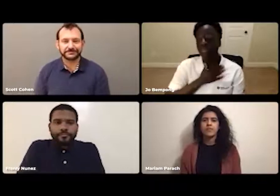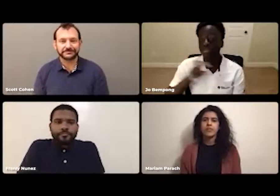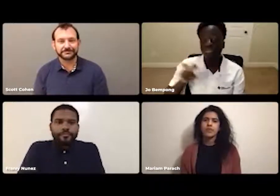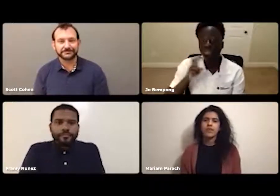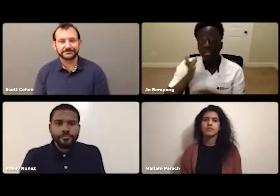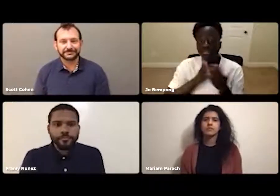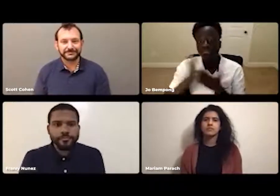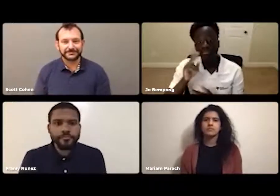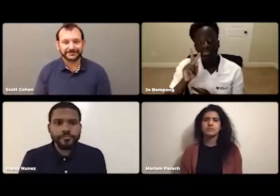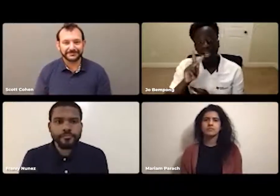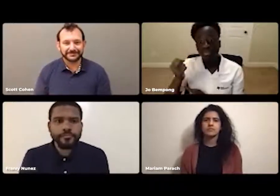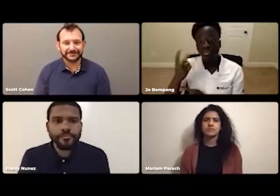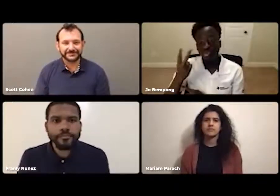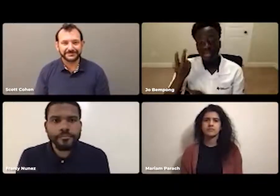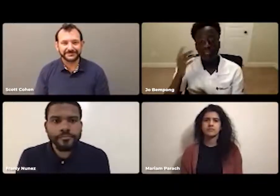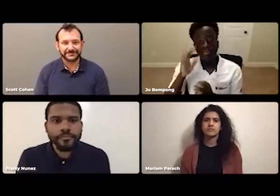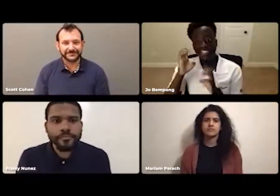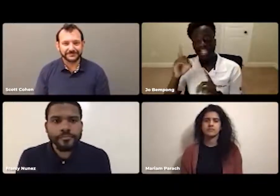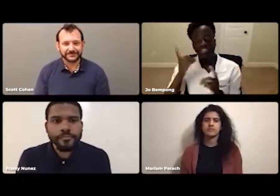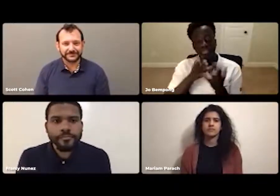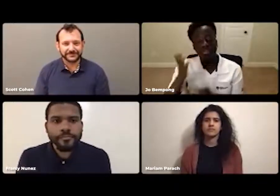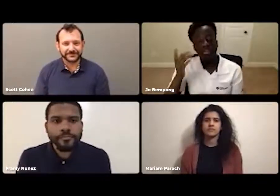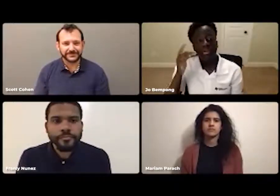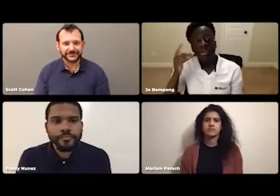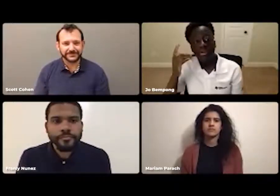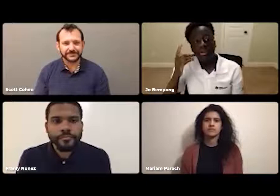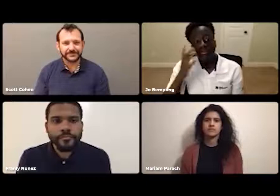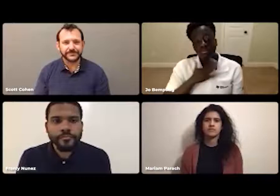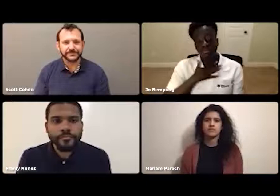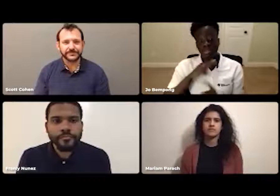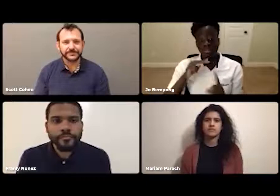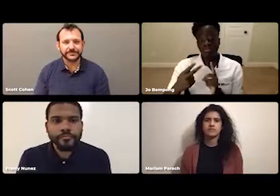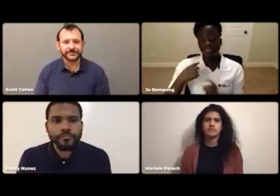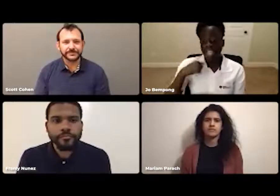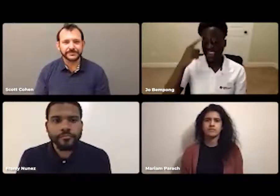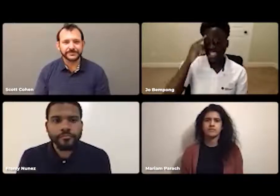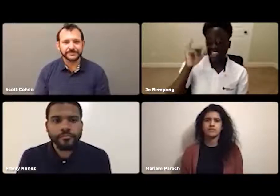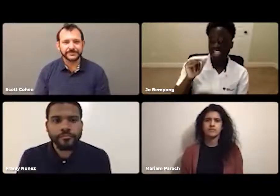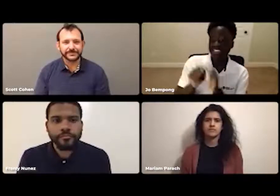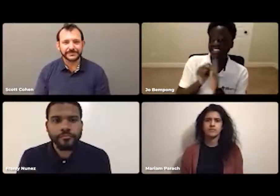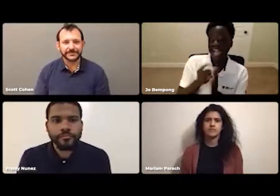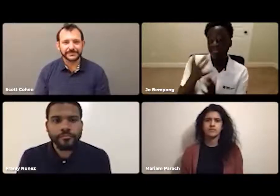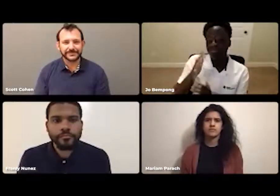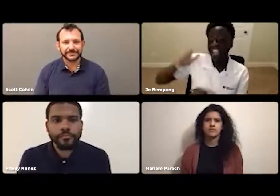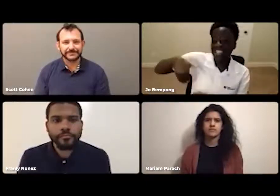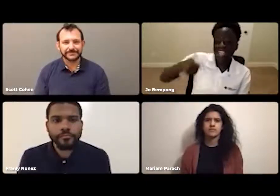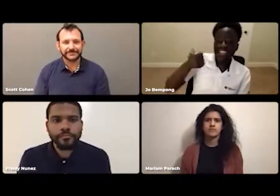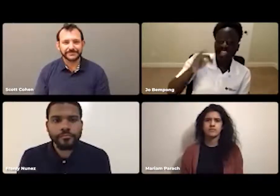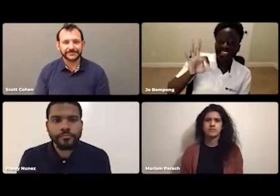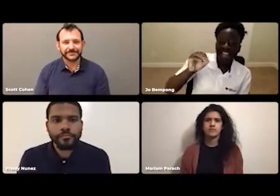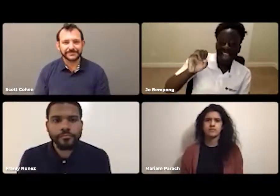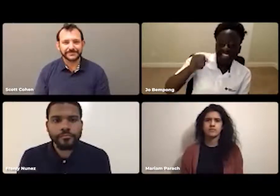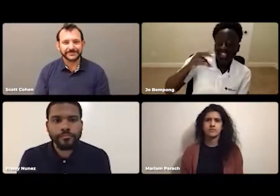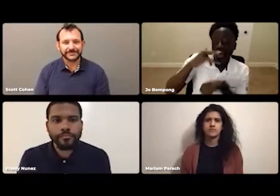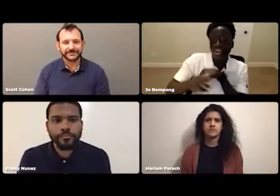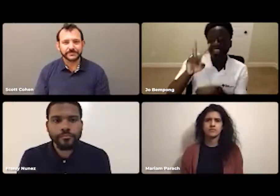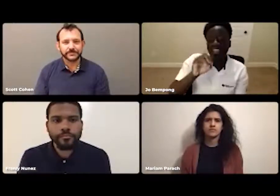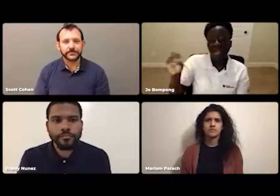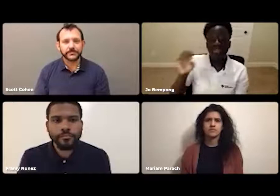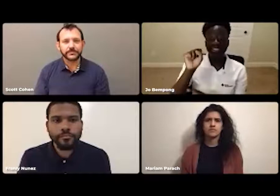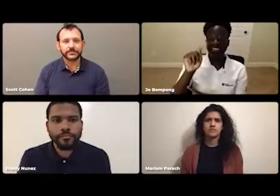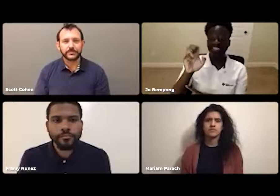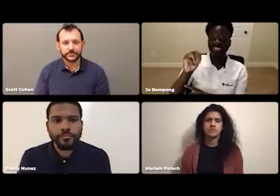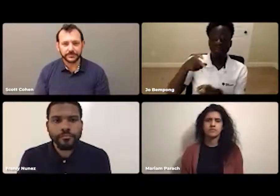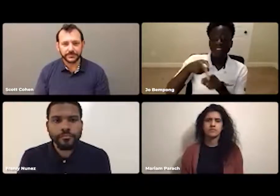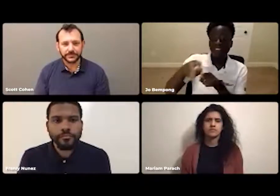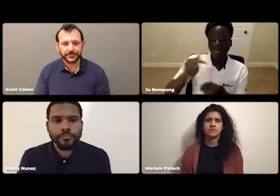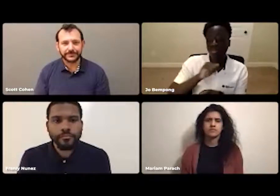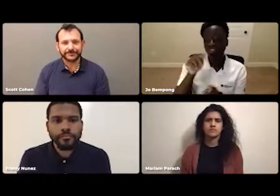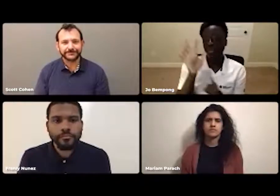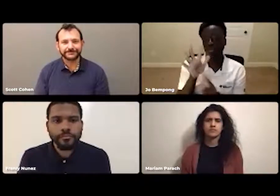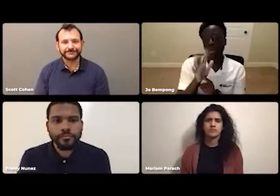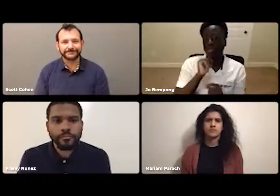My K-12 education was really in the late '90s and early 2000s.